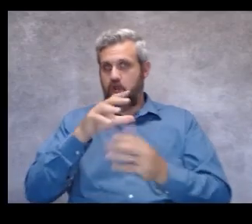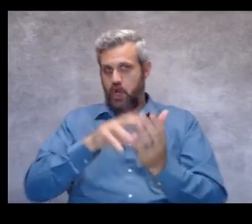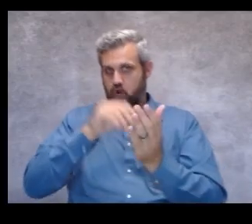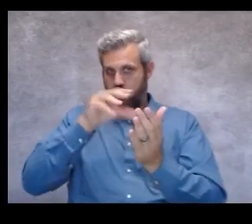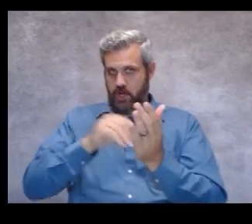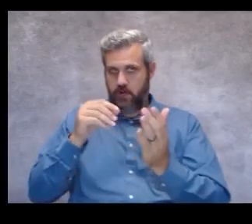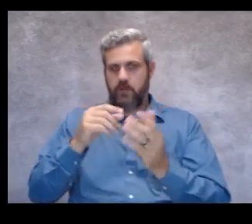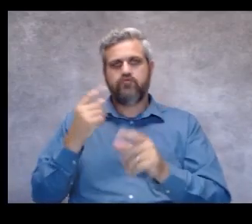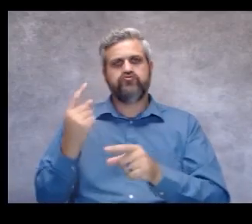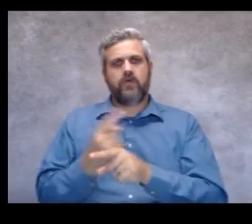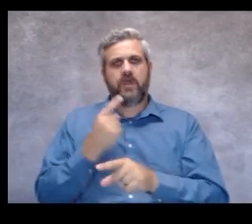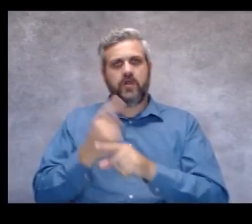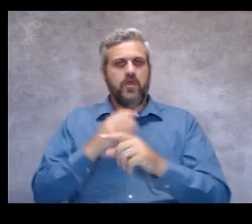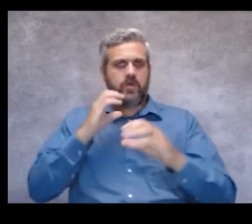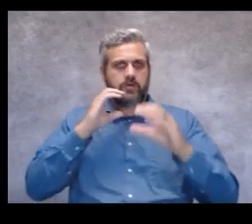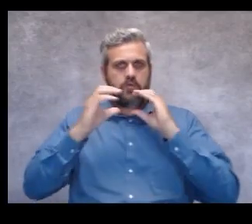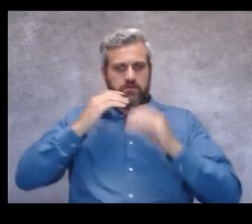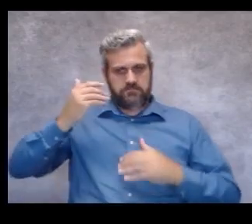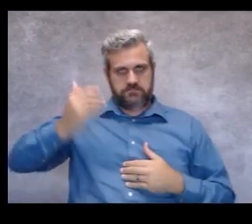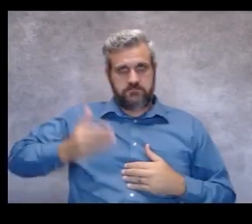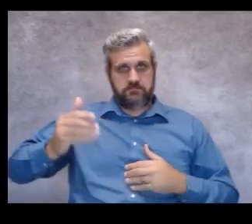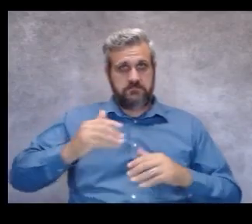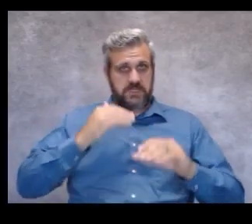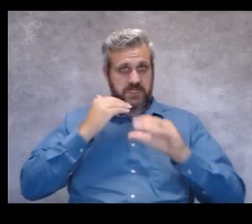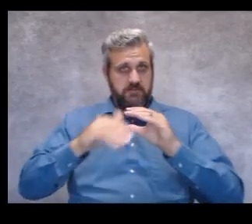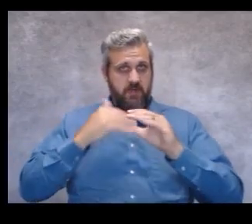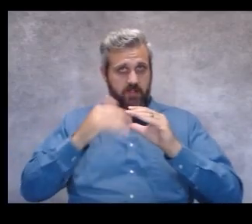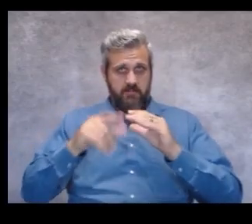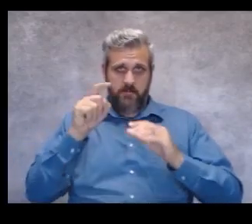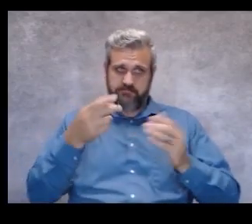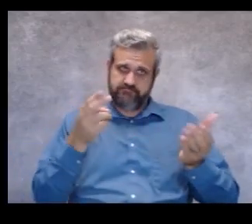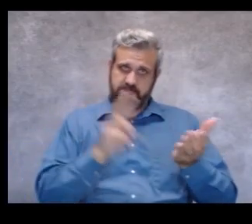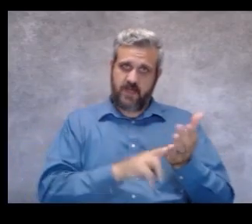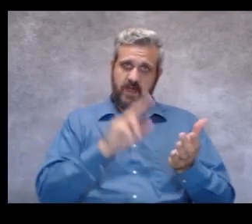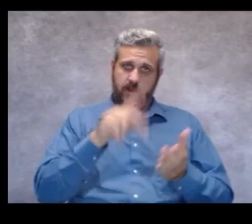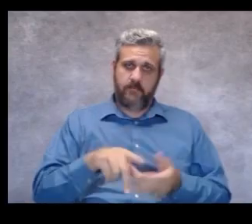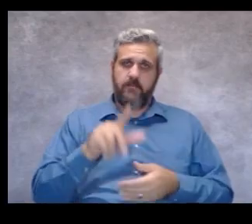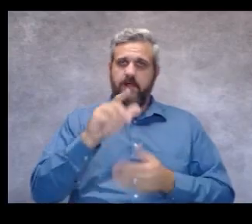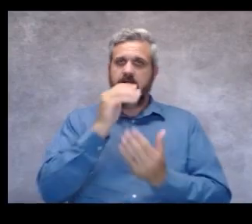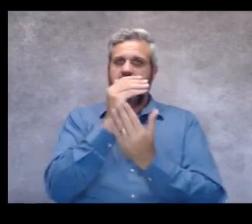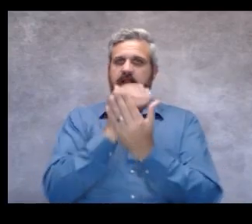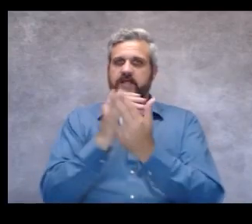regular communications that are emailed to those on the list serve. There is a